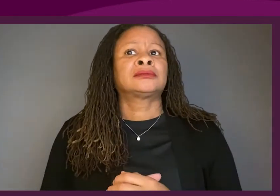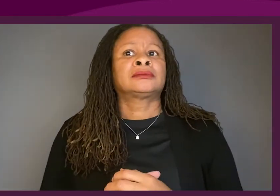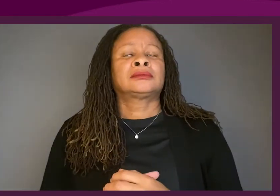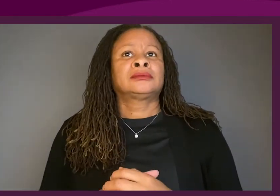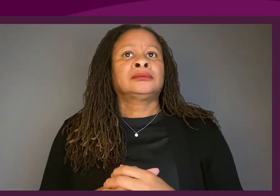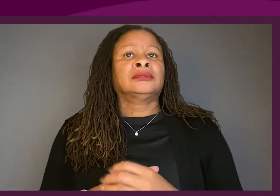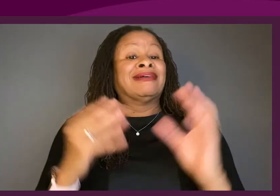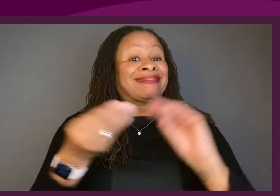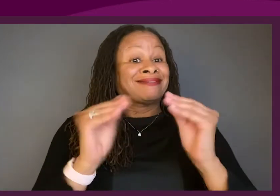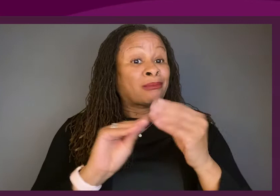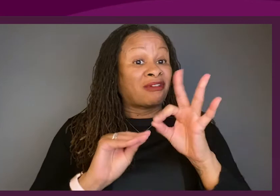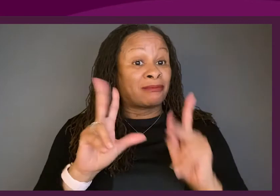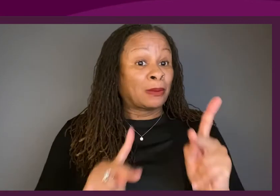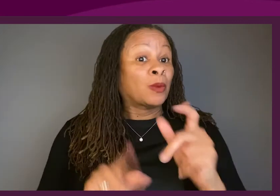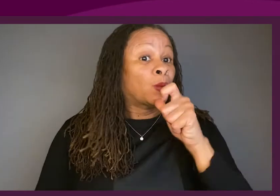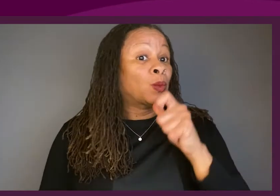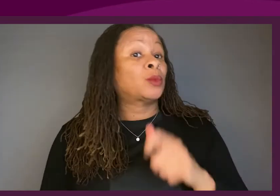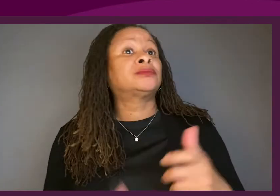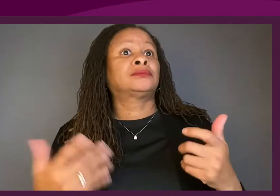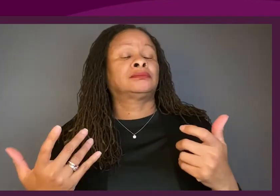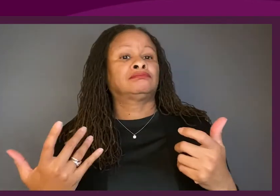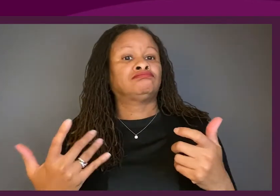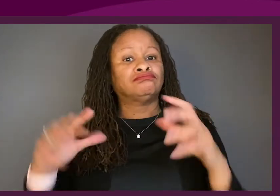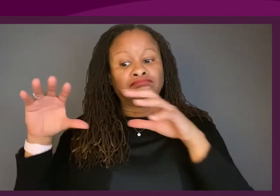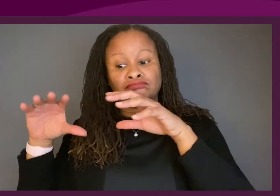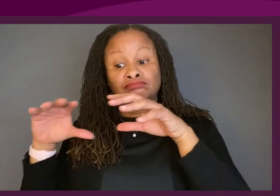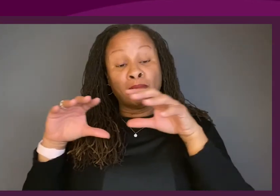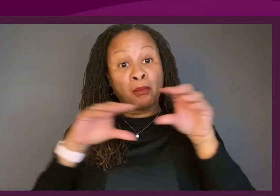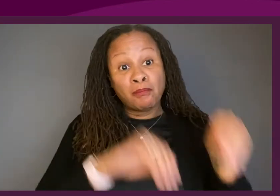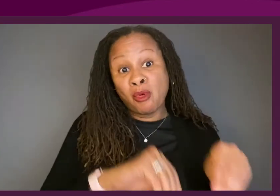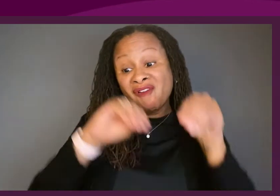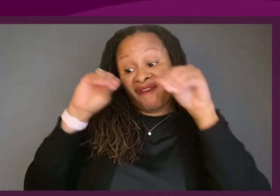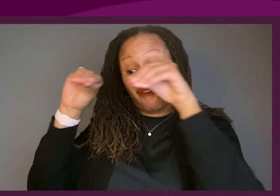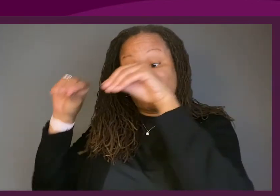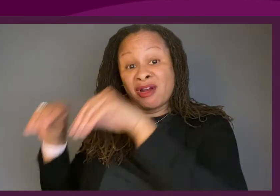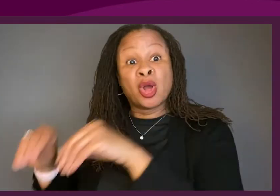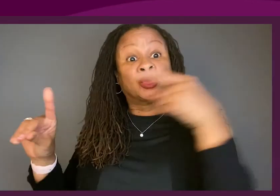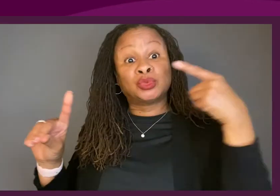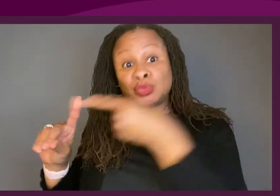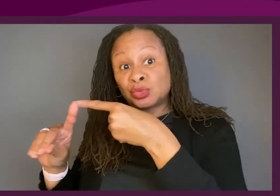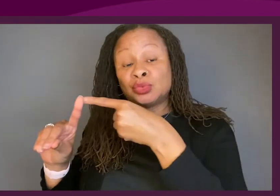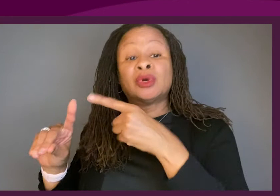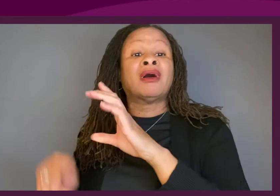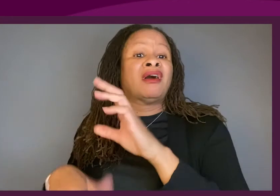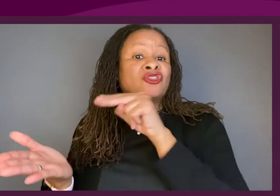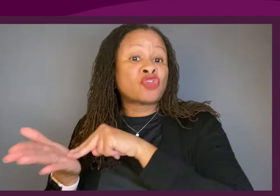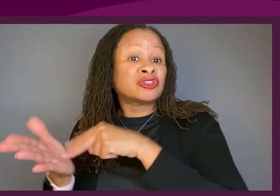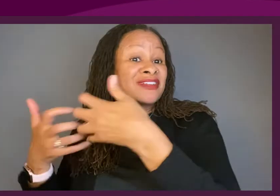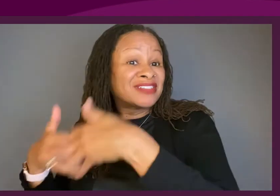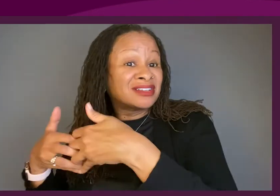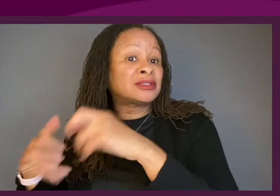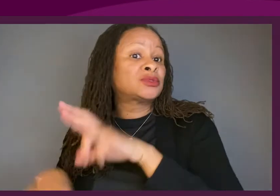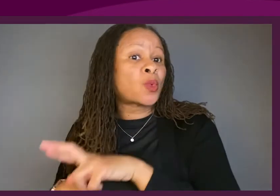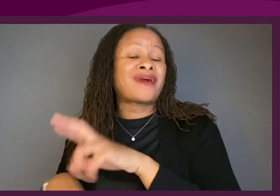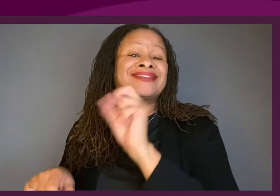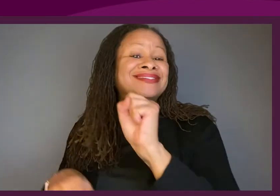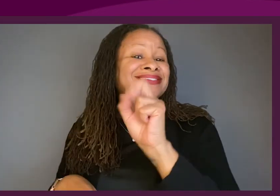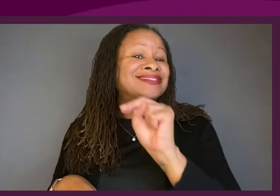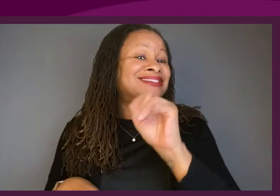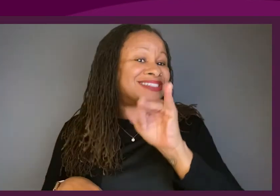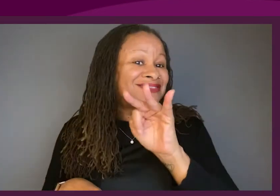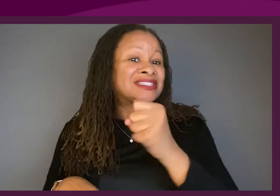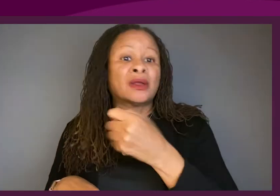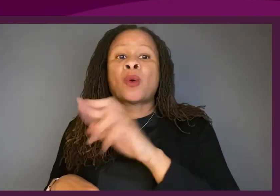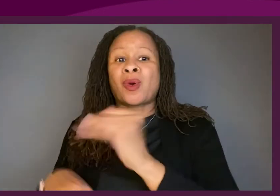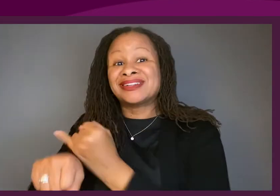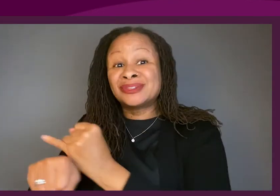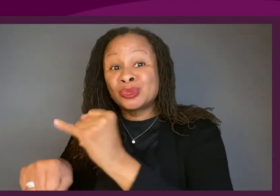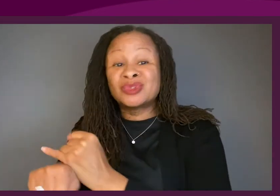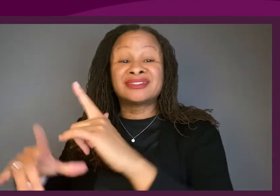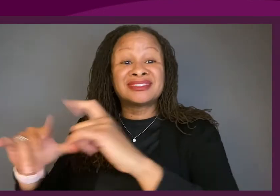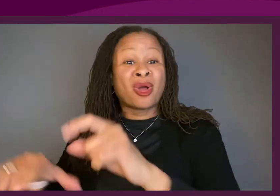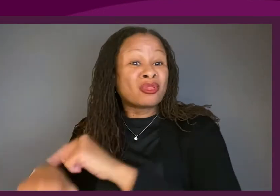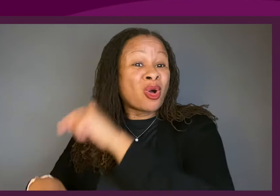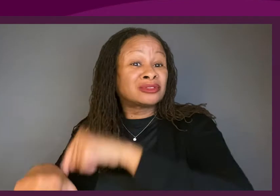and yet the numbers of people who are moved into nursing facilities and other long-term